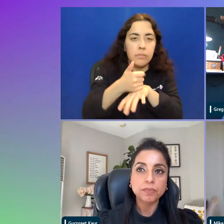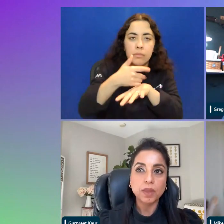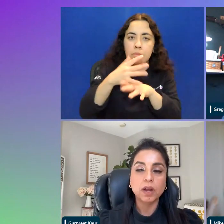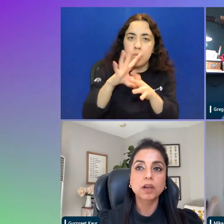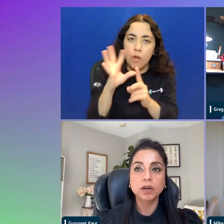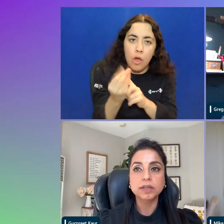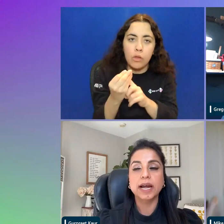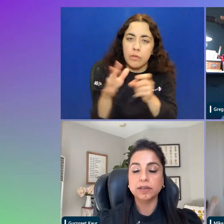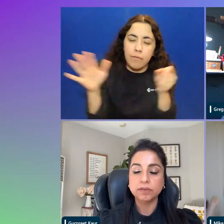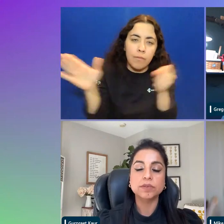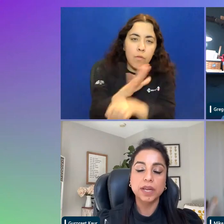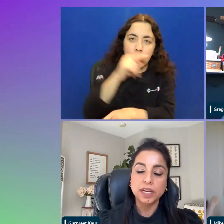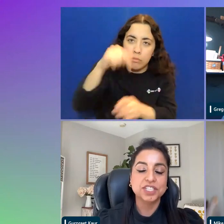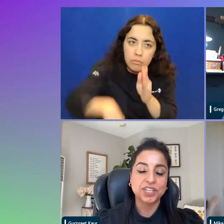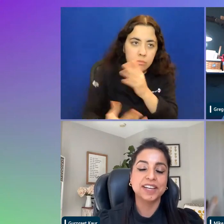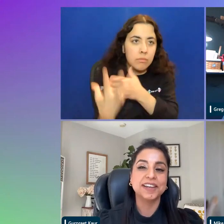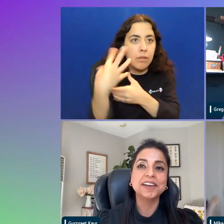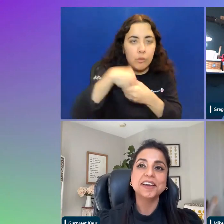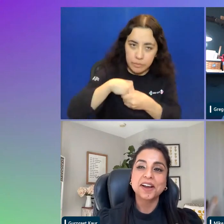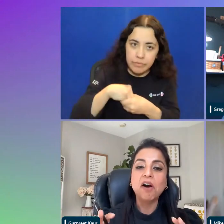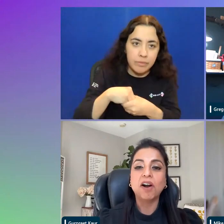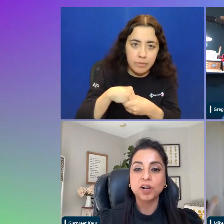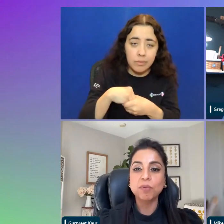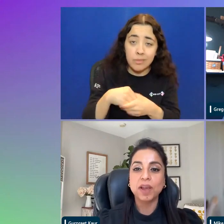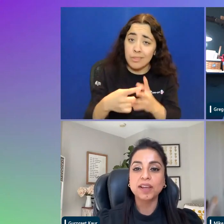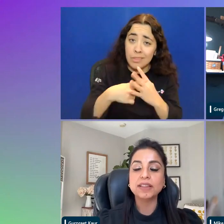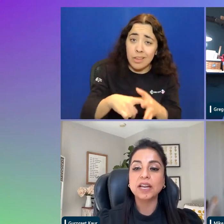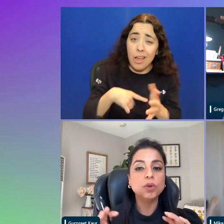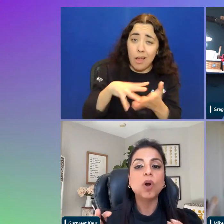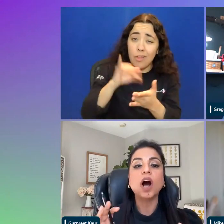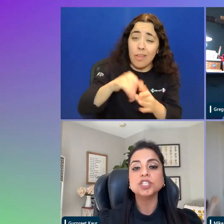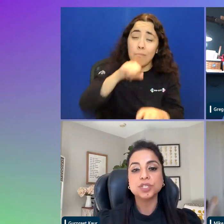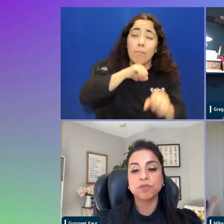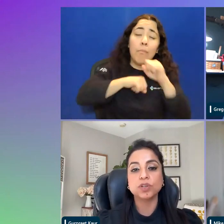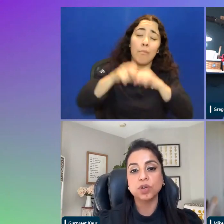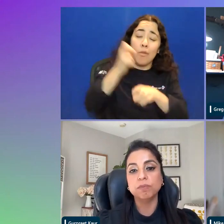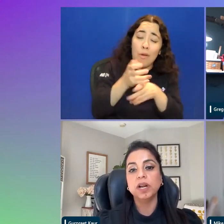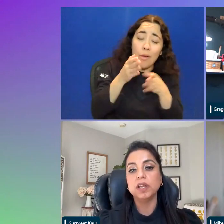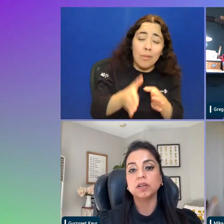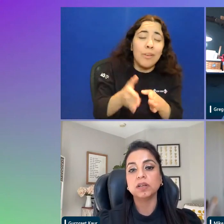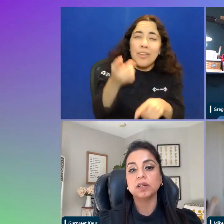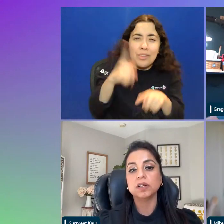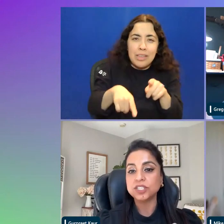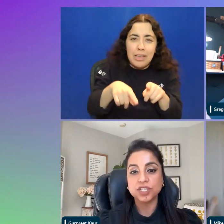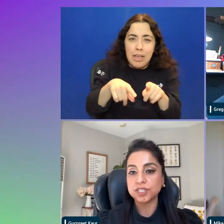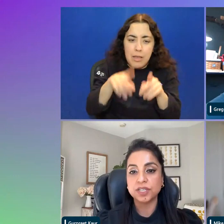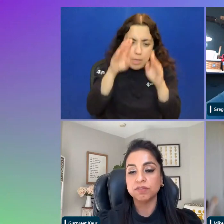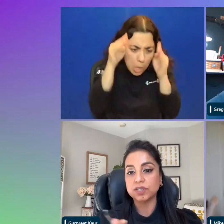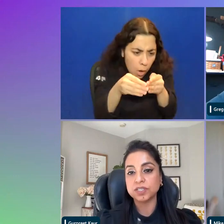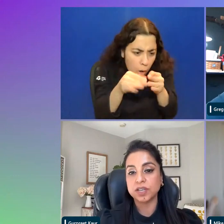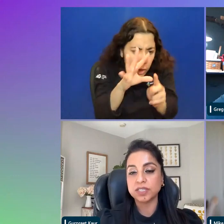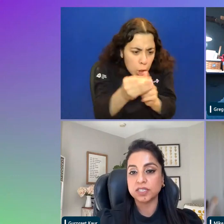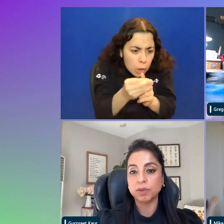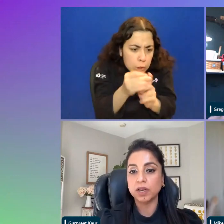initially hard way that you can't just focus on building a culture that just delivers accessible and inclusive